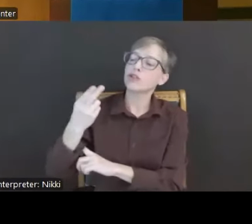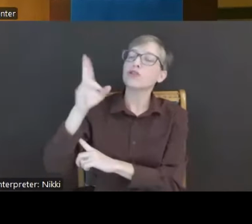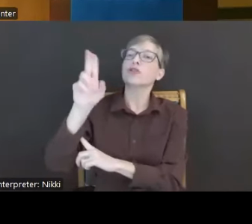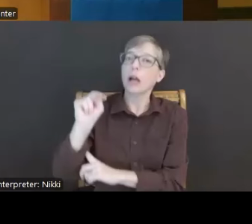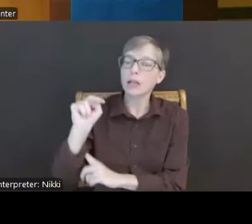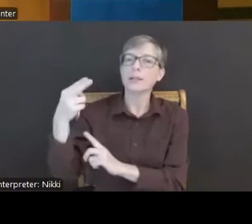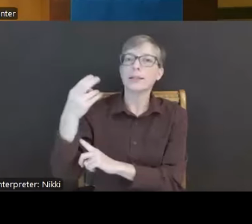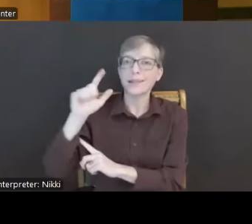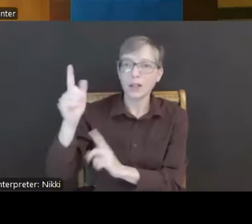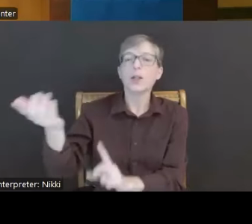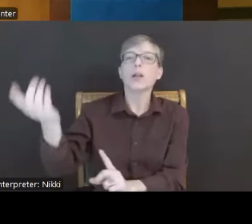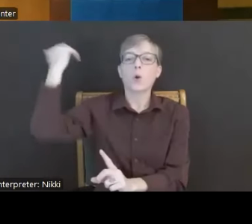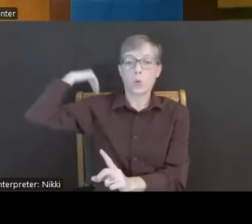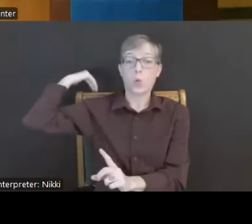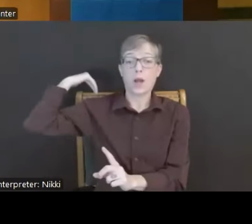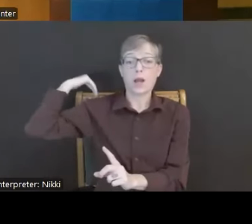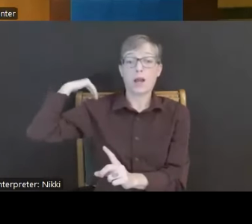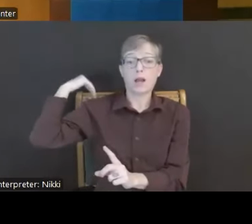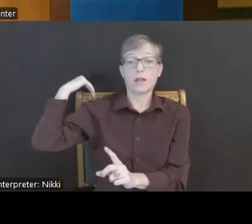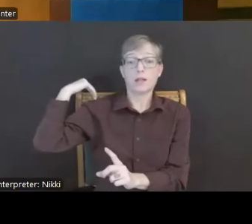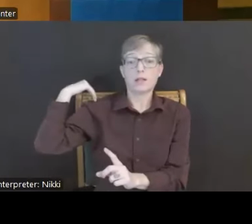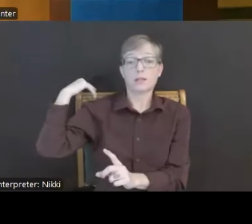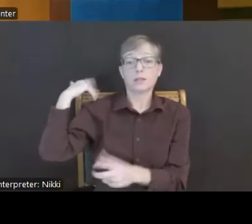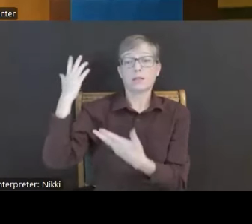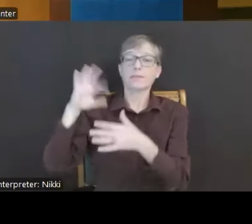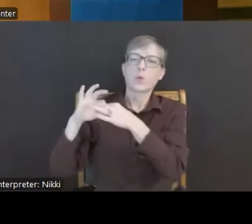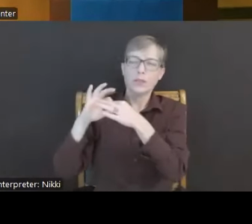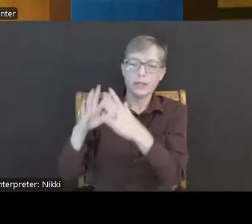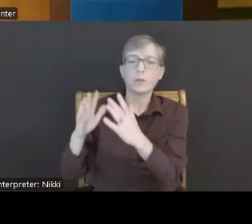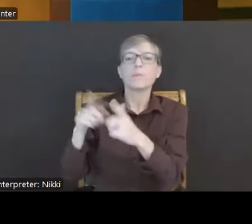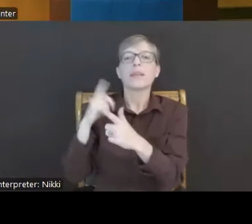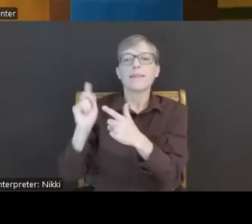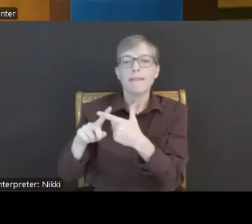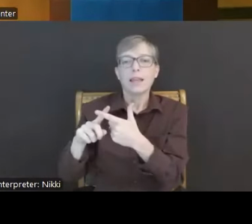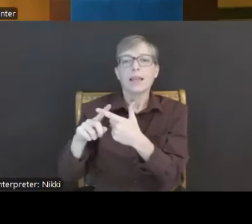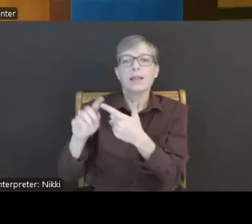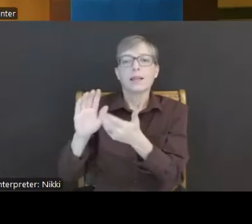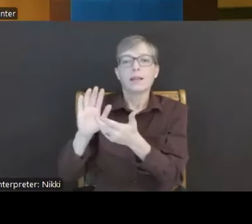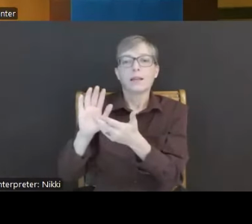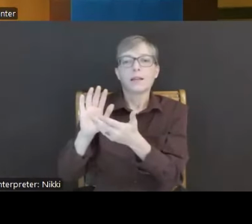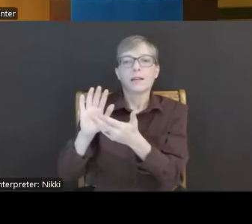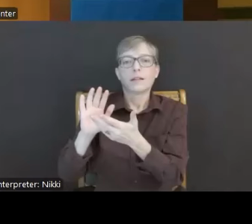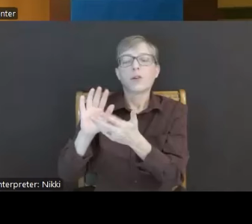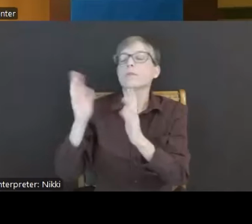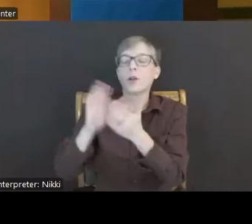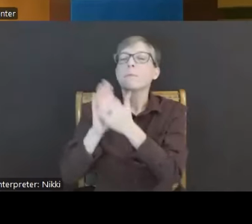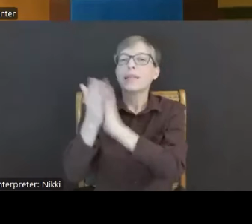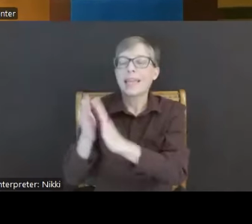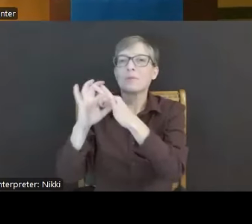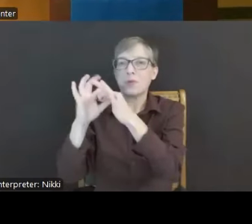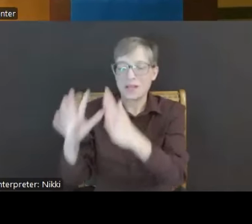um embrac that and decided to take that on um which was wonderful and then uh we felt like